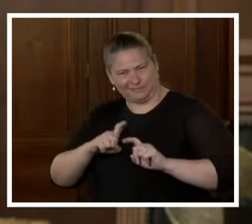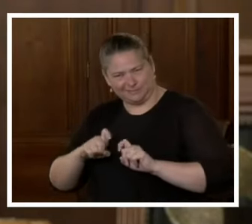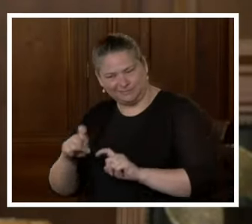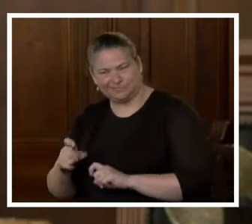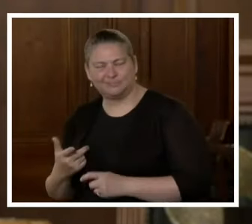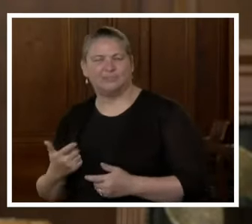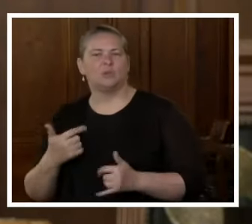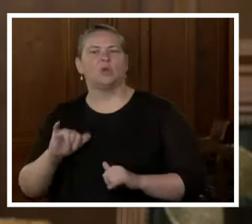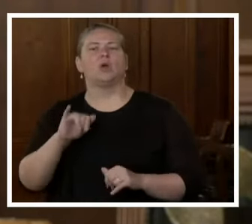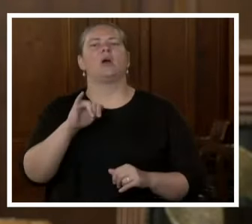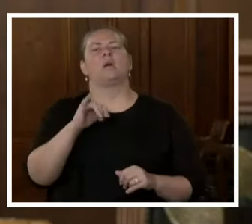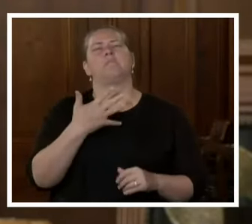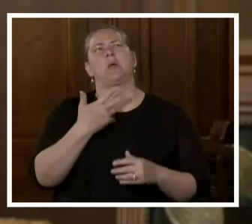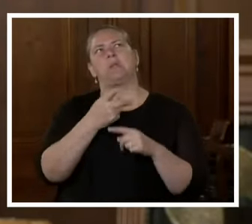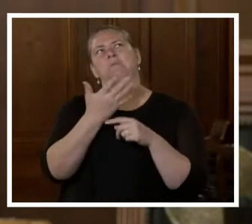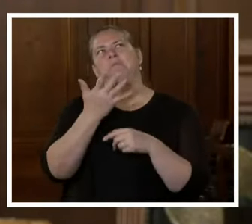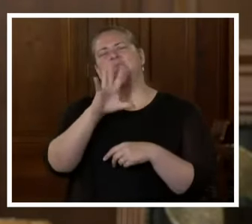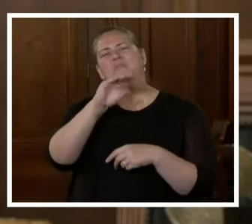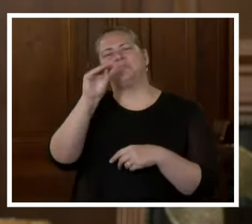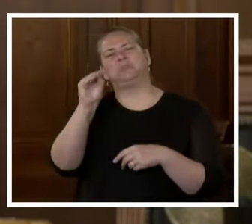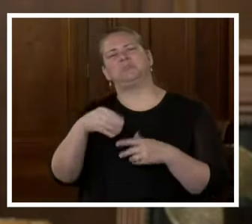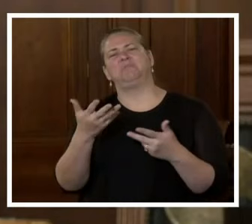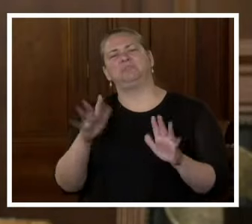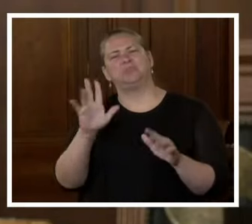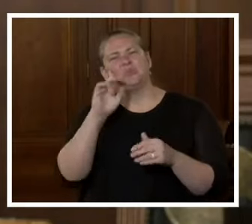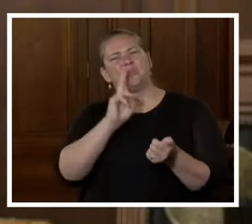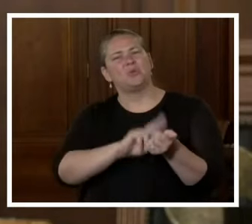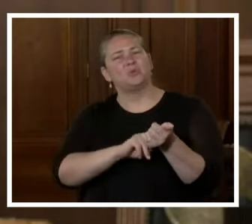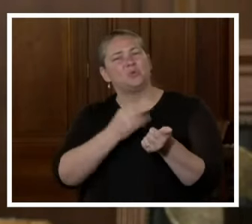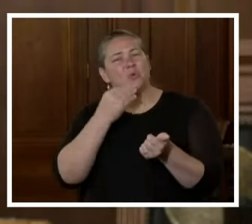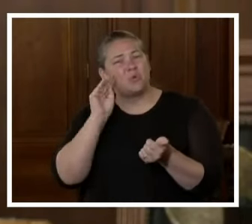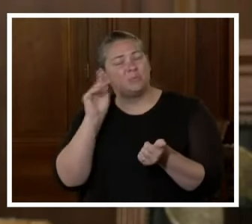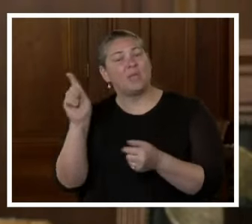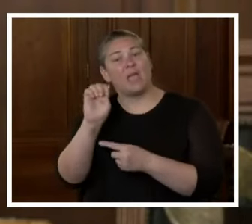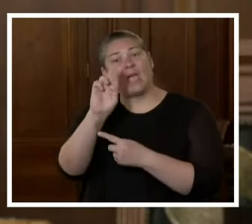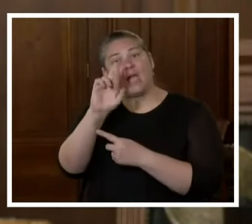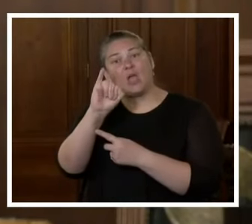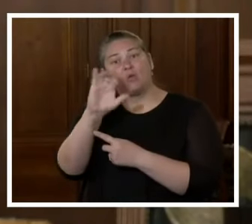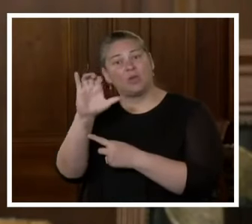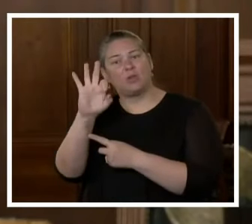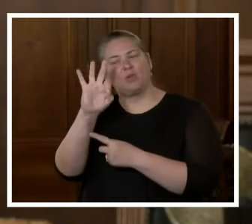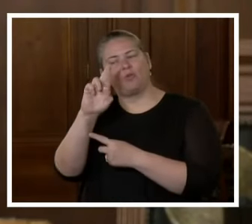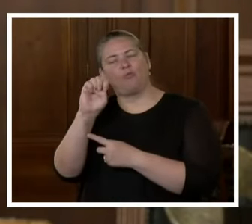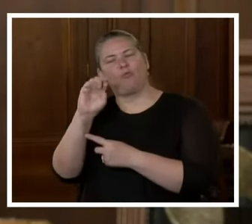UP FOR TESTING THIS WEEK IN LOUISVILLE, LEXINGTON, BOWLING GREEN, AND E'TOWN.